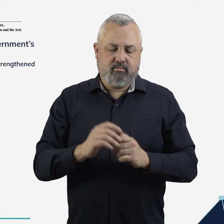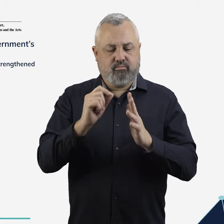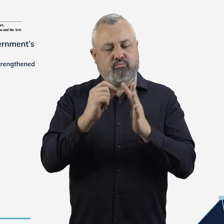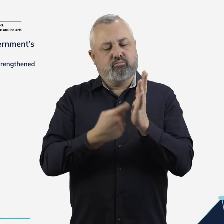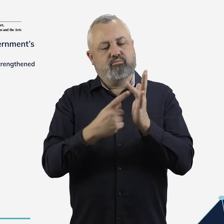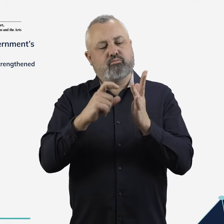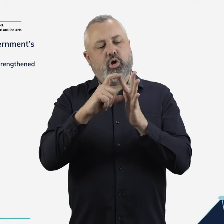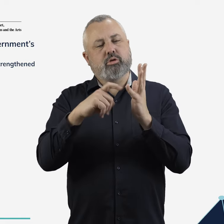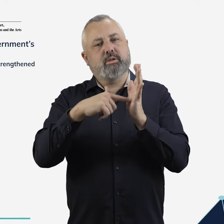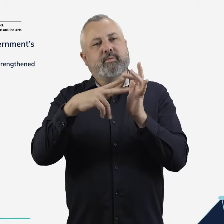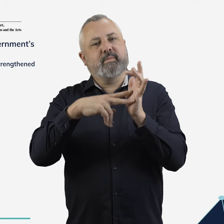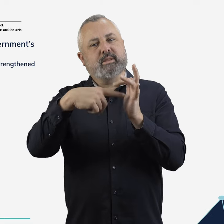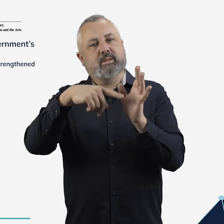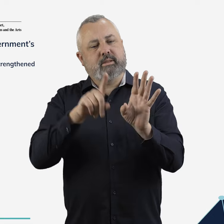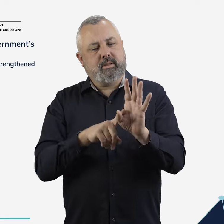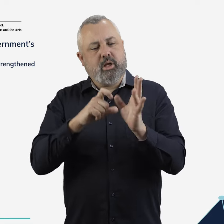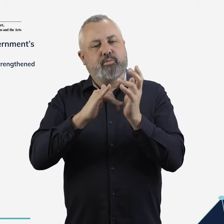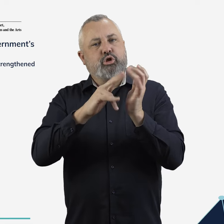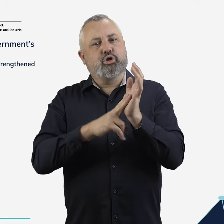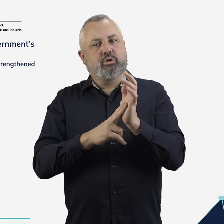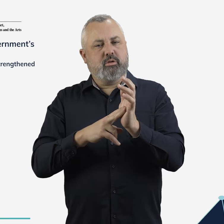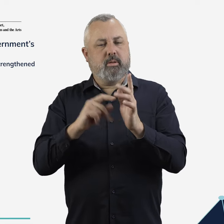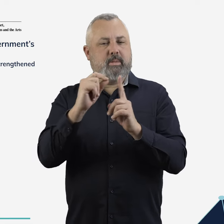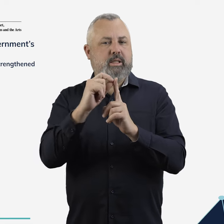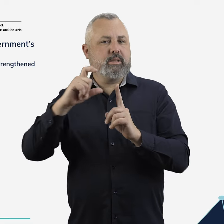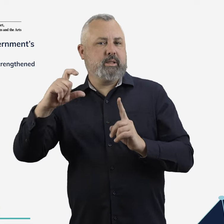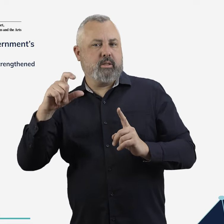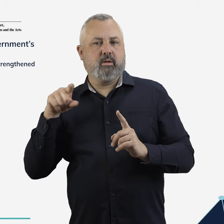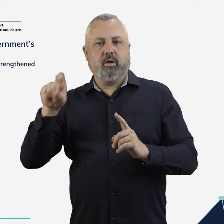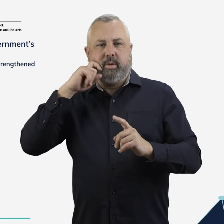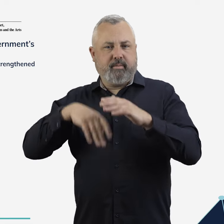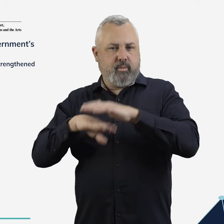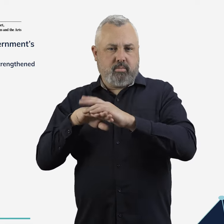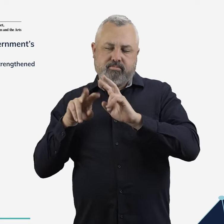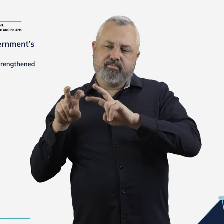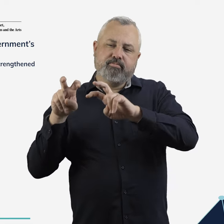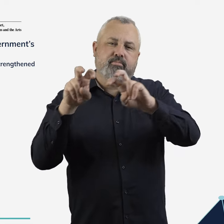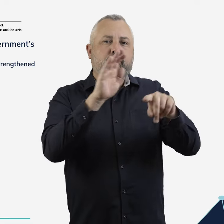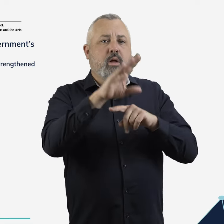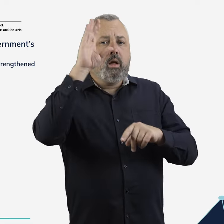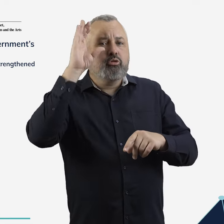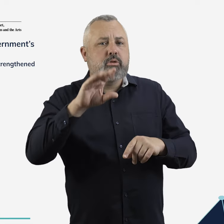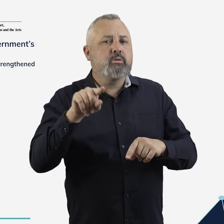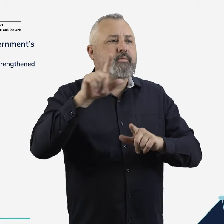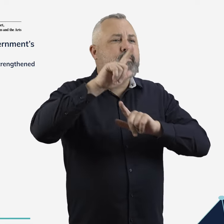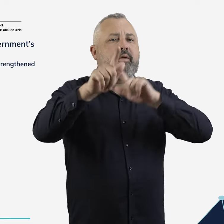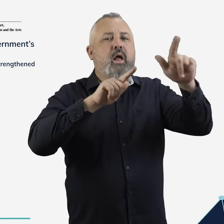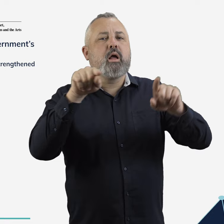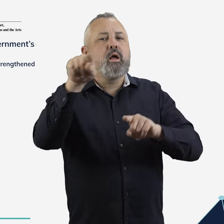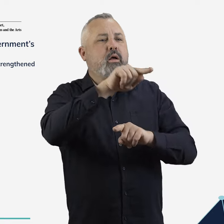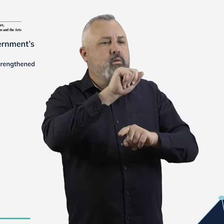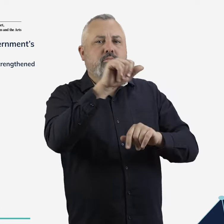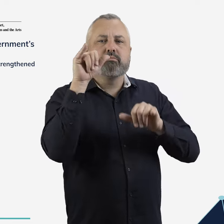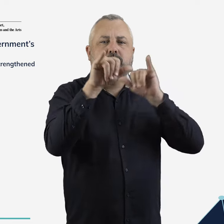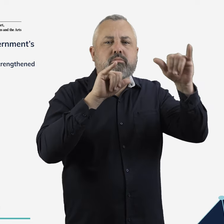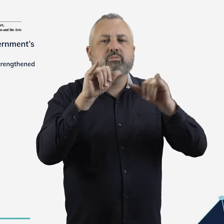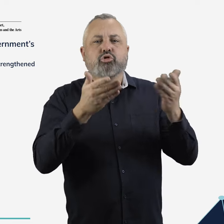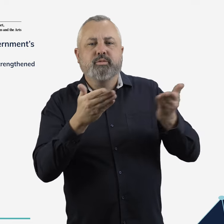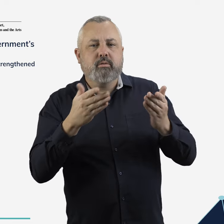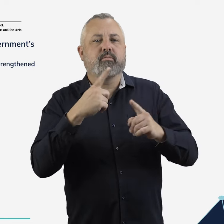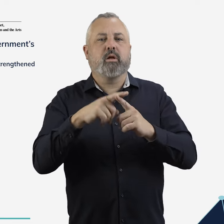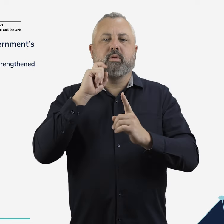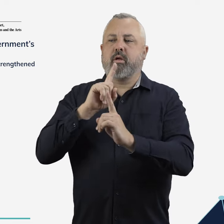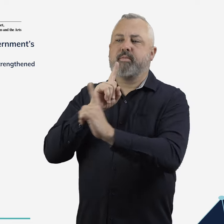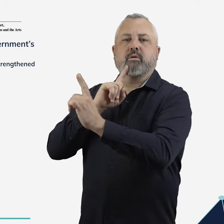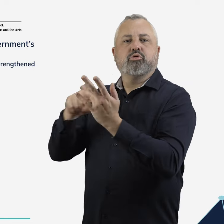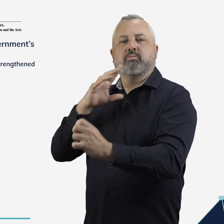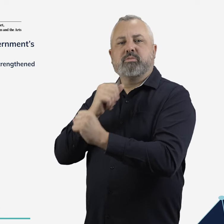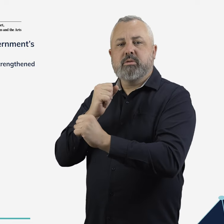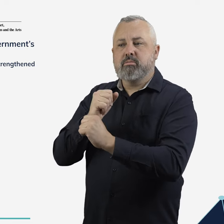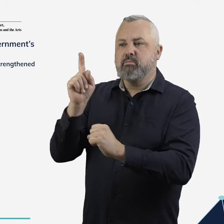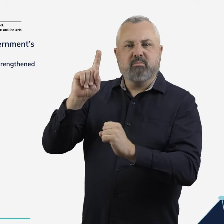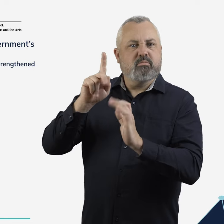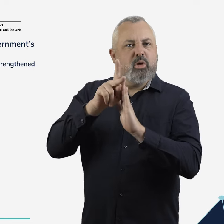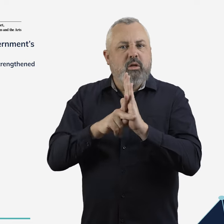The PC will be directed to investigate the determinants of regional airfares and advise on policy